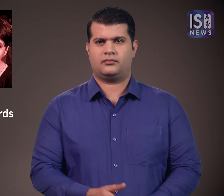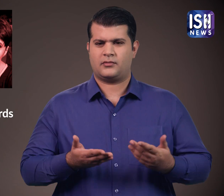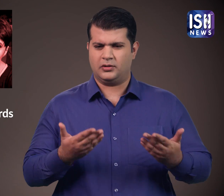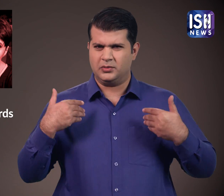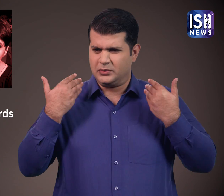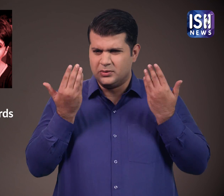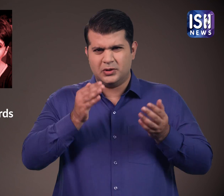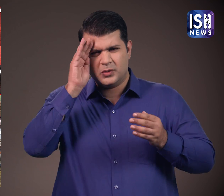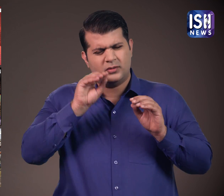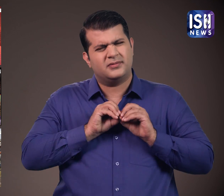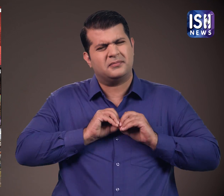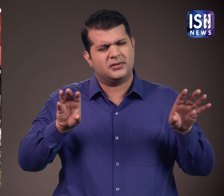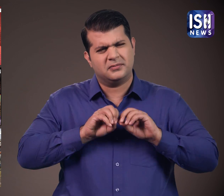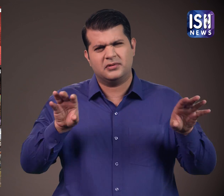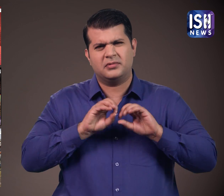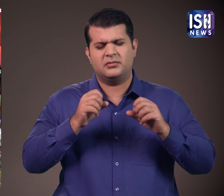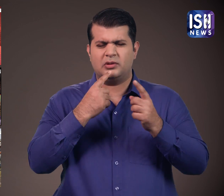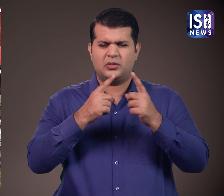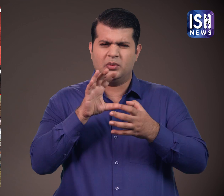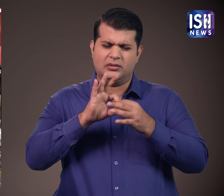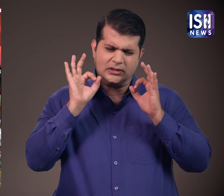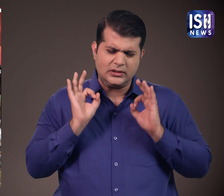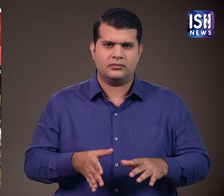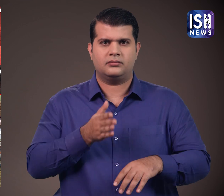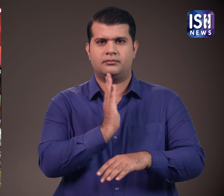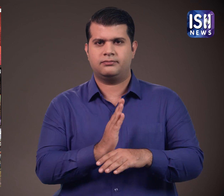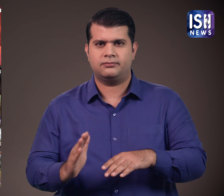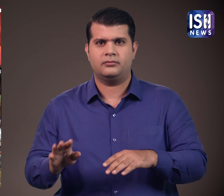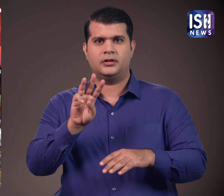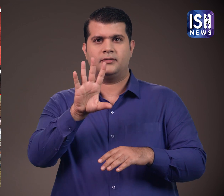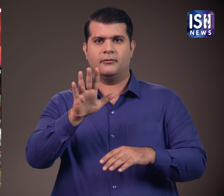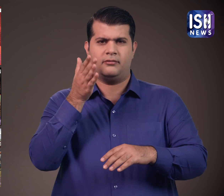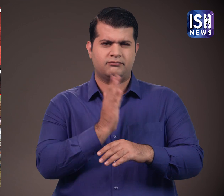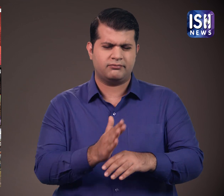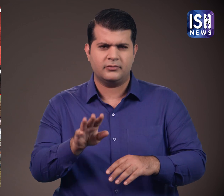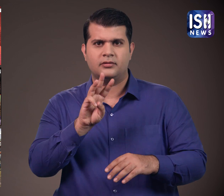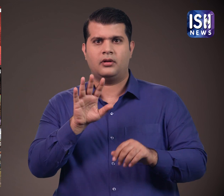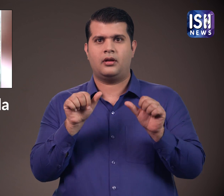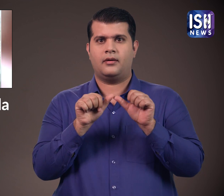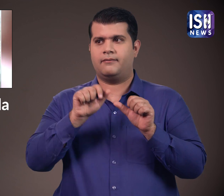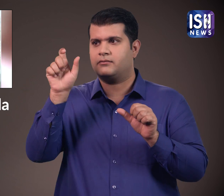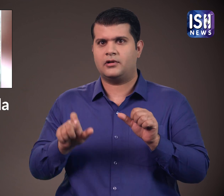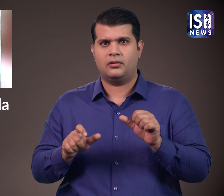Currently the most trending news is about Aftab Poonawala who chopped his girlfriend in 35 pieces and dumped her body.